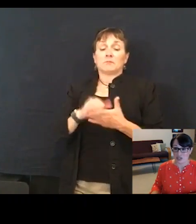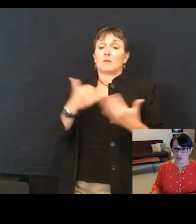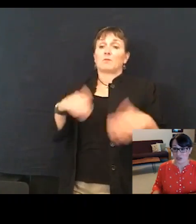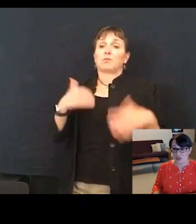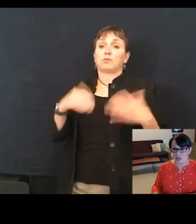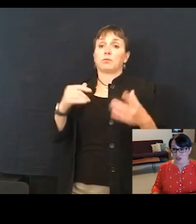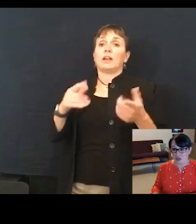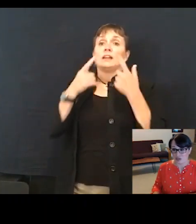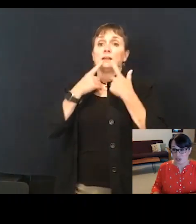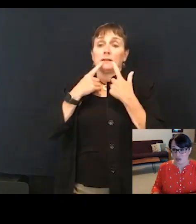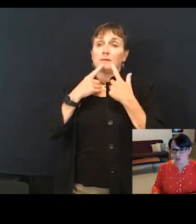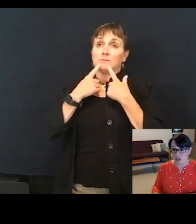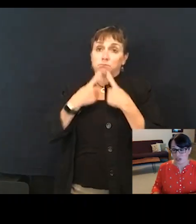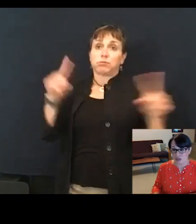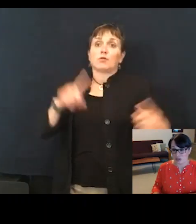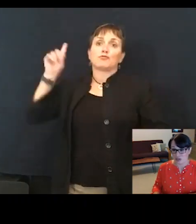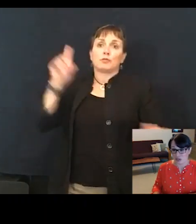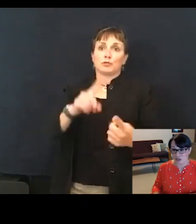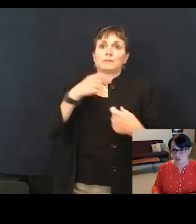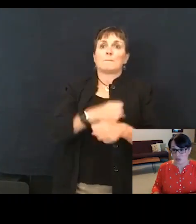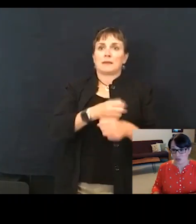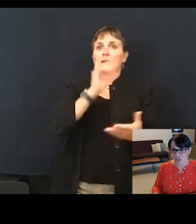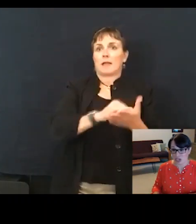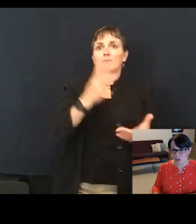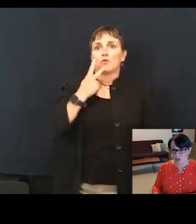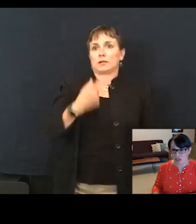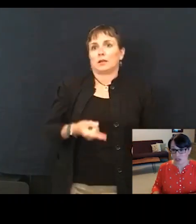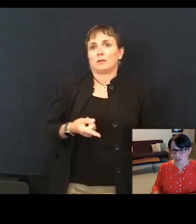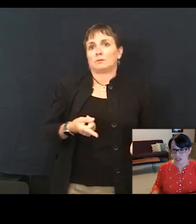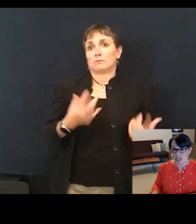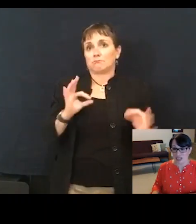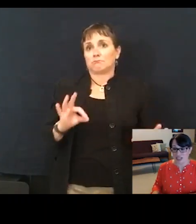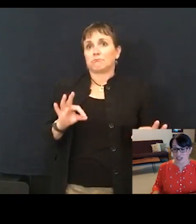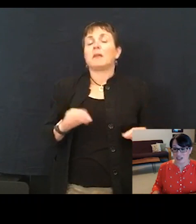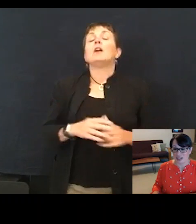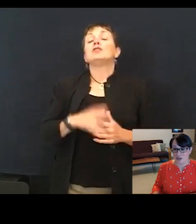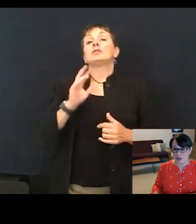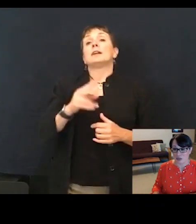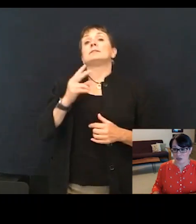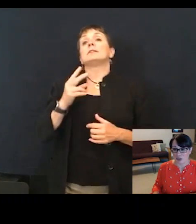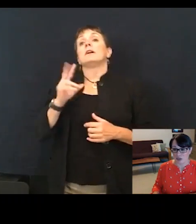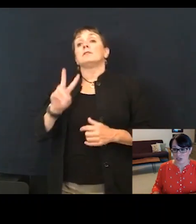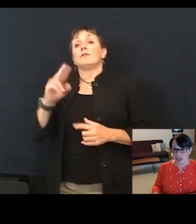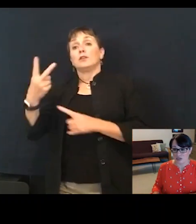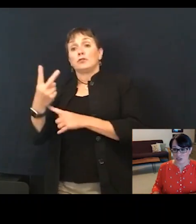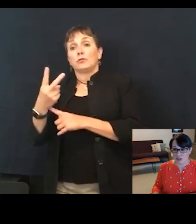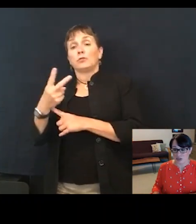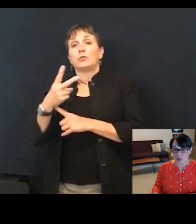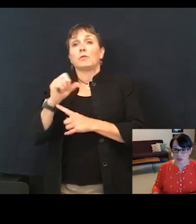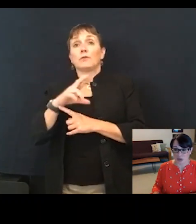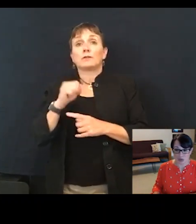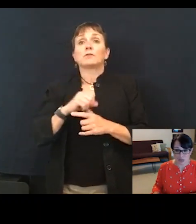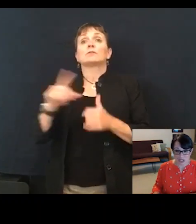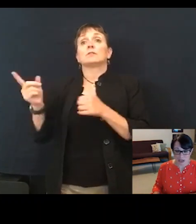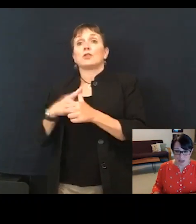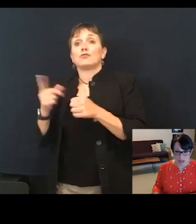So here's our V2 vectors, our original hybrid fronts, and then one of our front half vectors with three stop signs